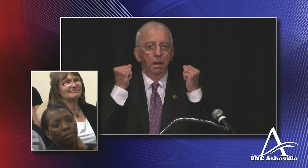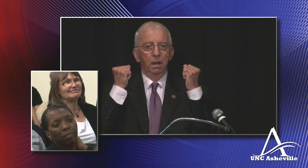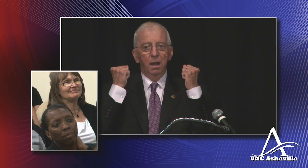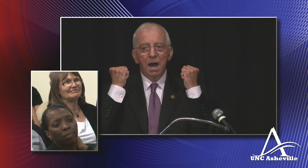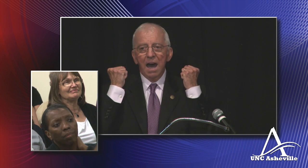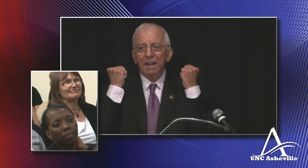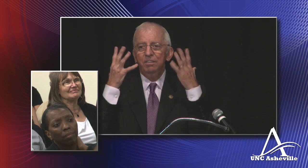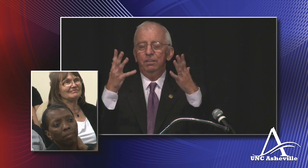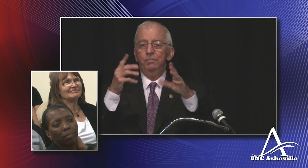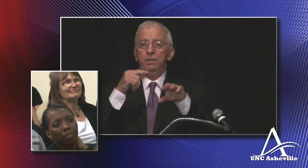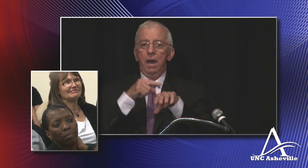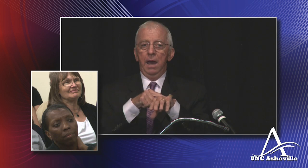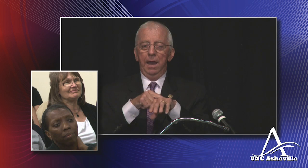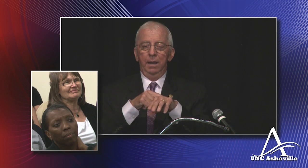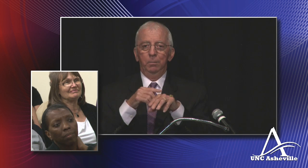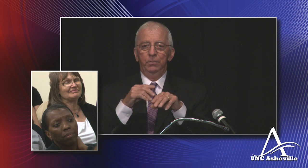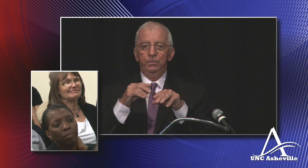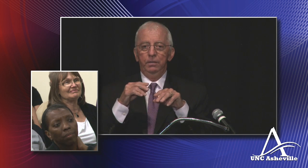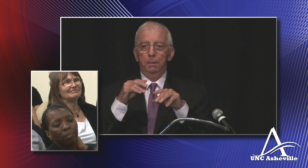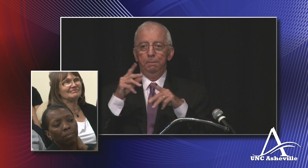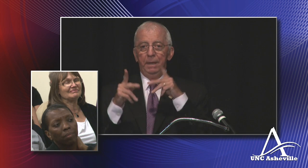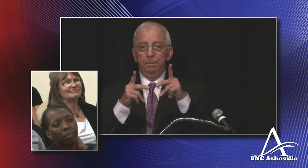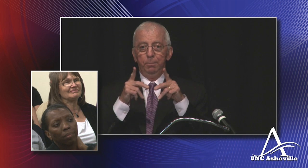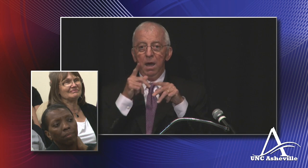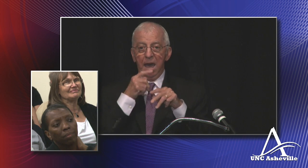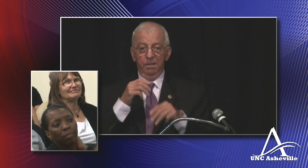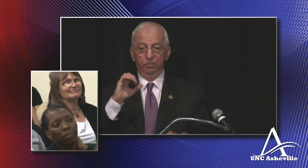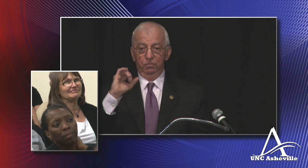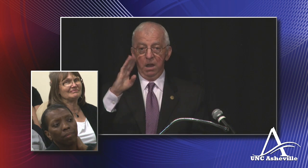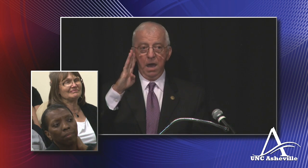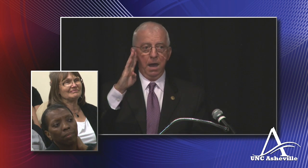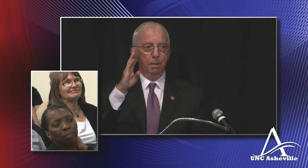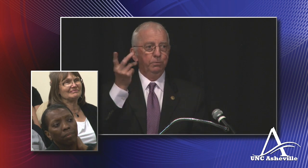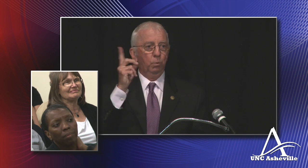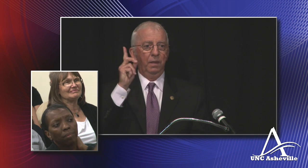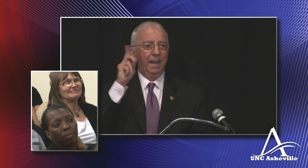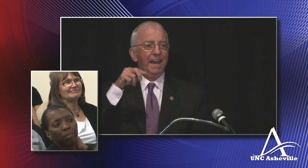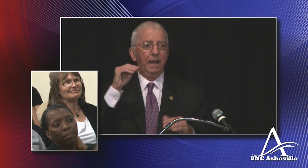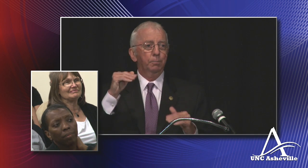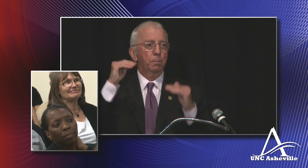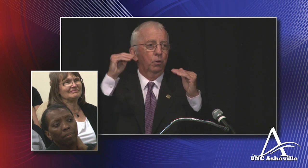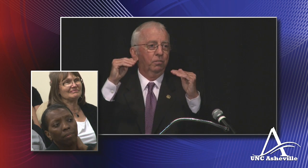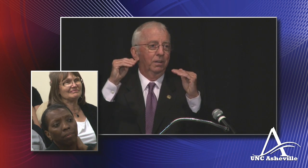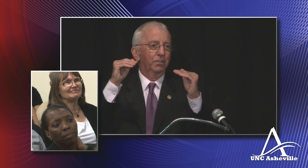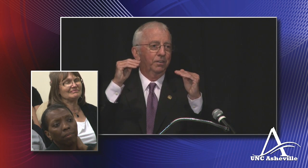Lots of times people have jobs where they can't get promotions